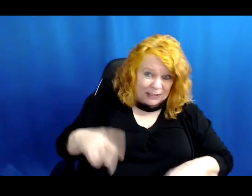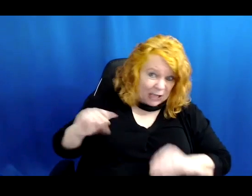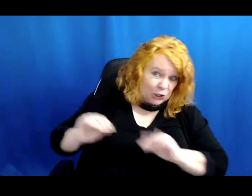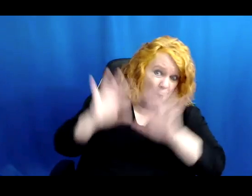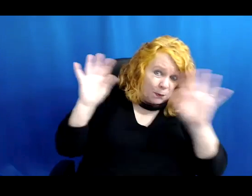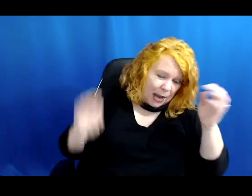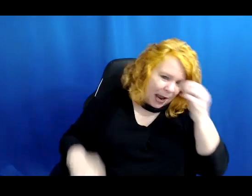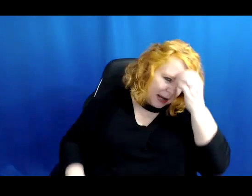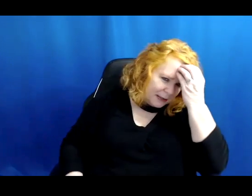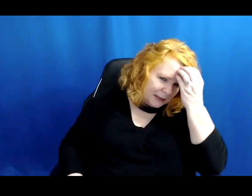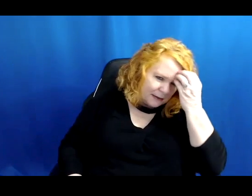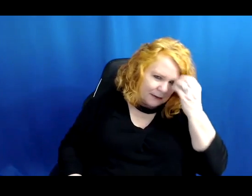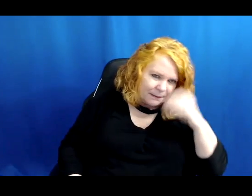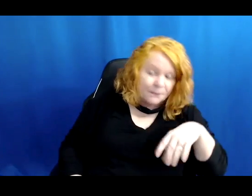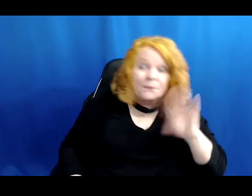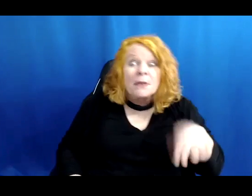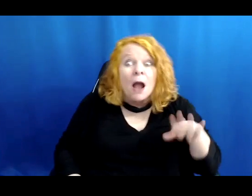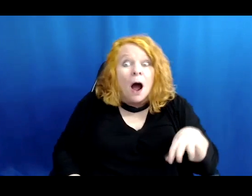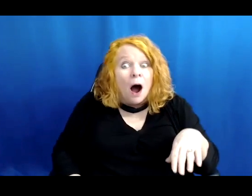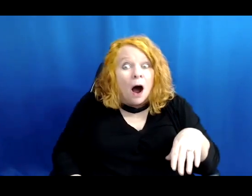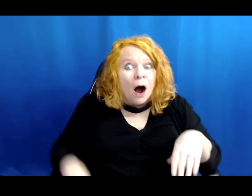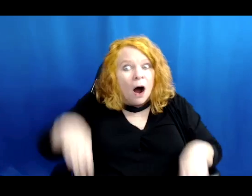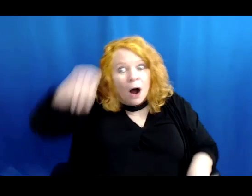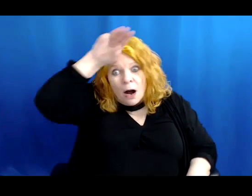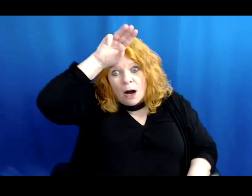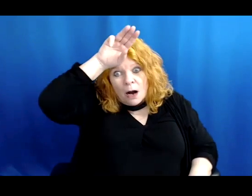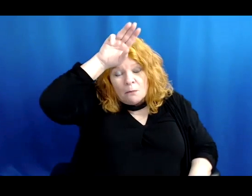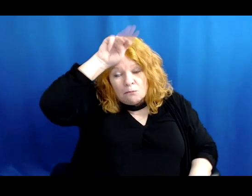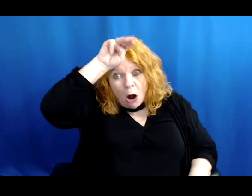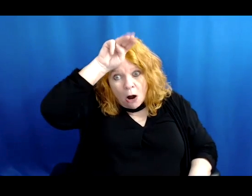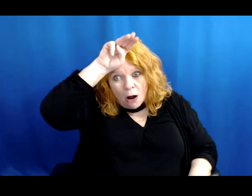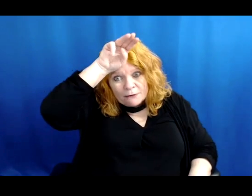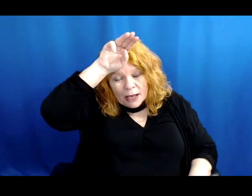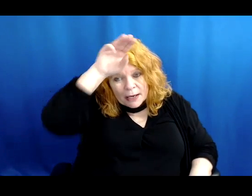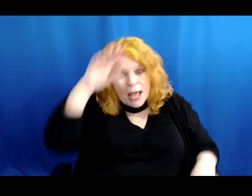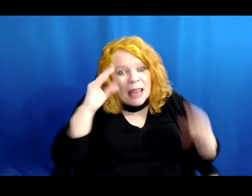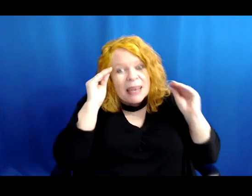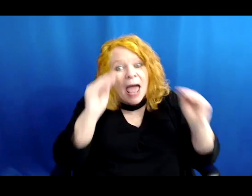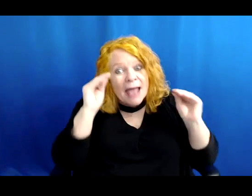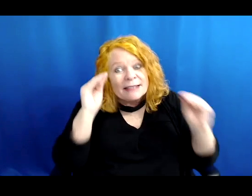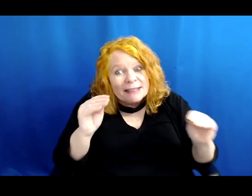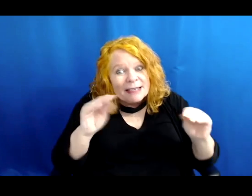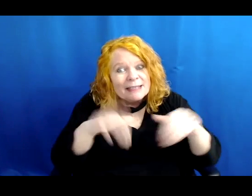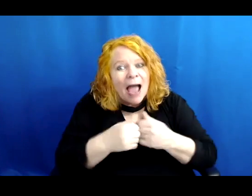Marvin, let us teach Papa the One-Winged Parrot how to do the Ribbit dance!” said